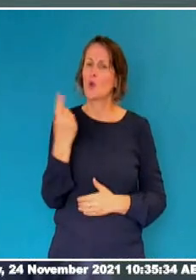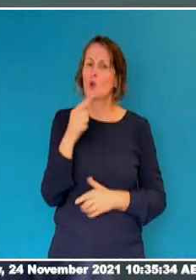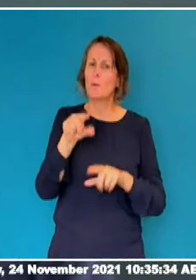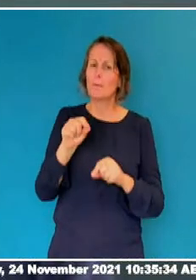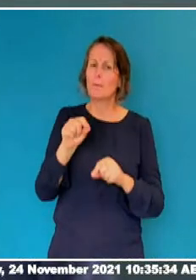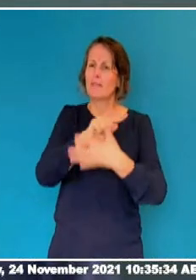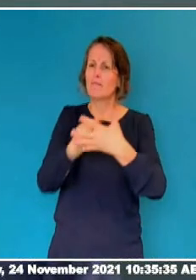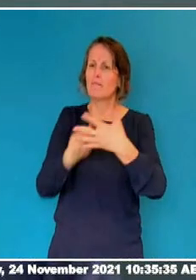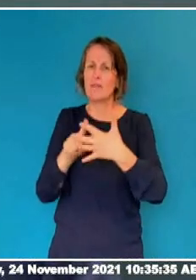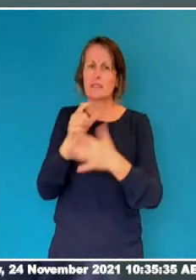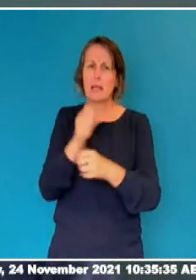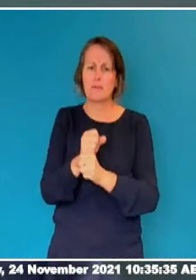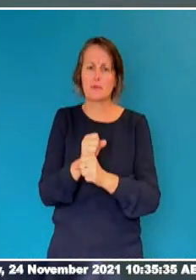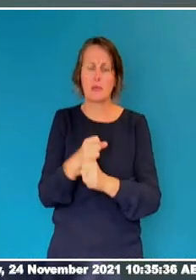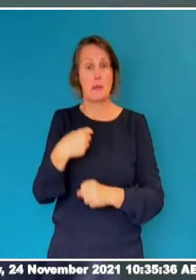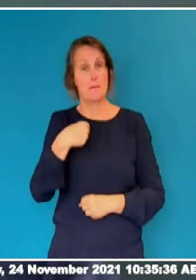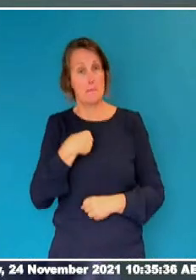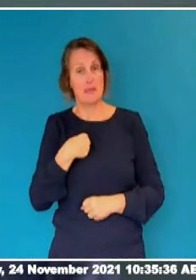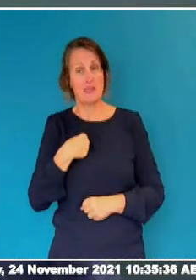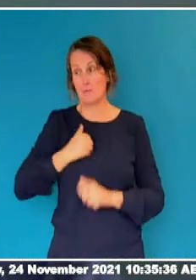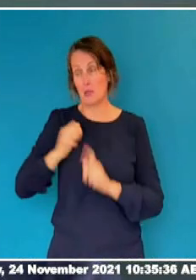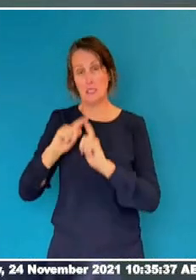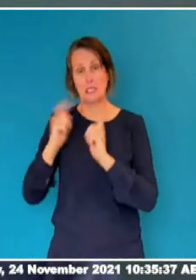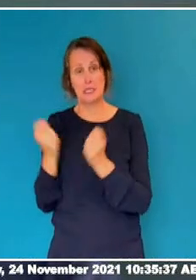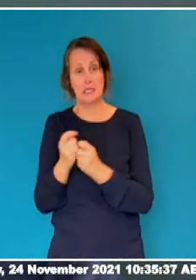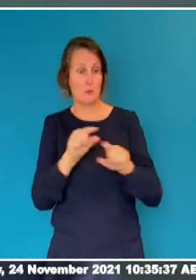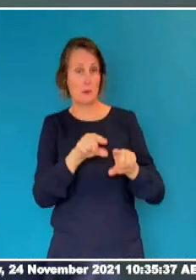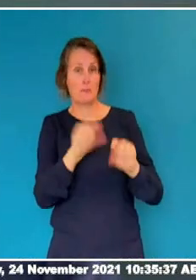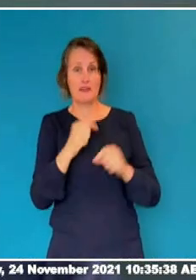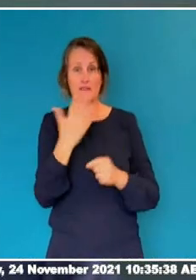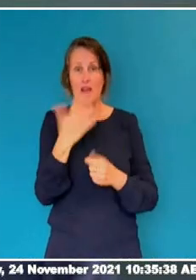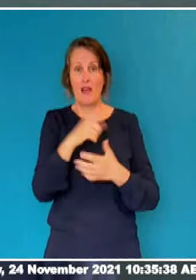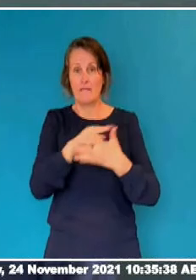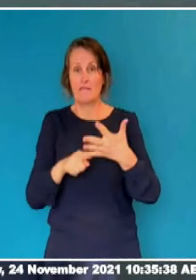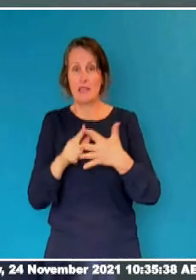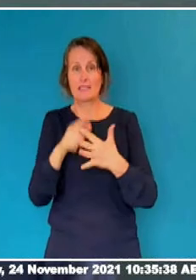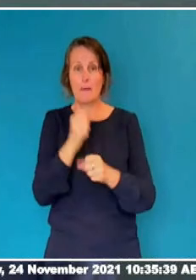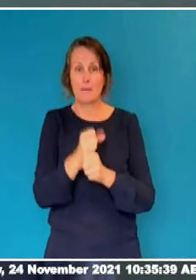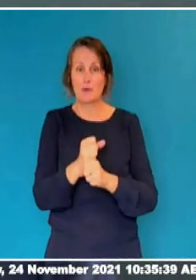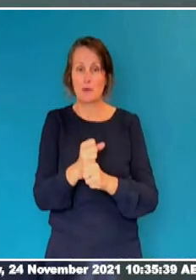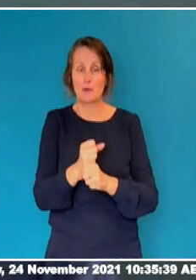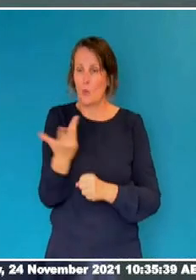Me and my team, when we drafted the affidavit. Yes, and where did you select them?